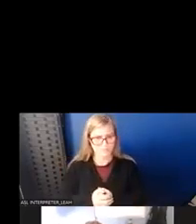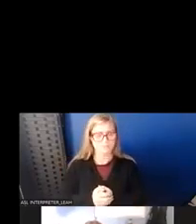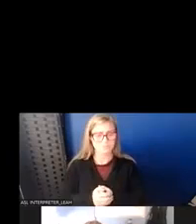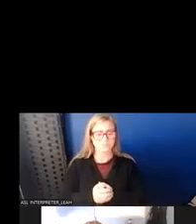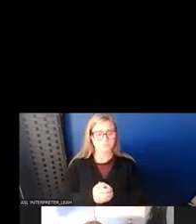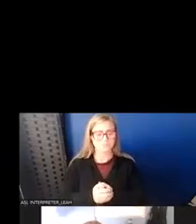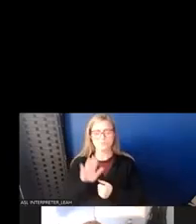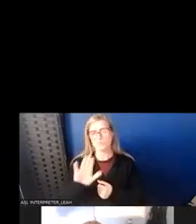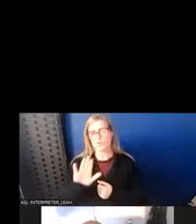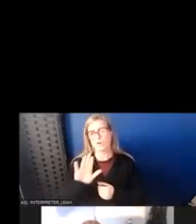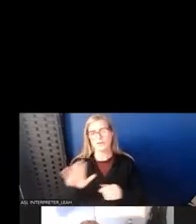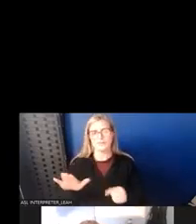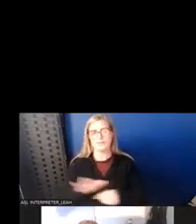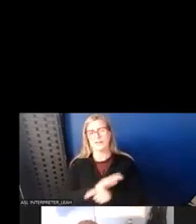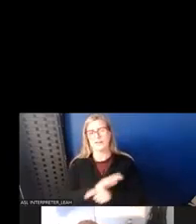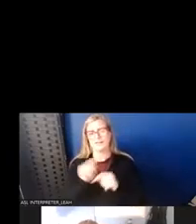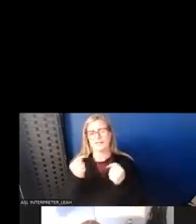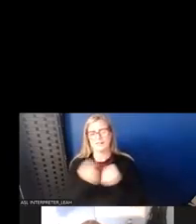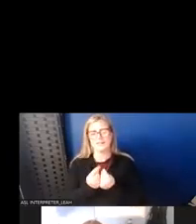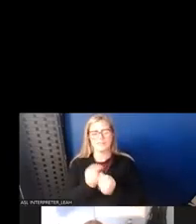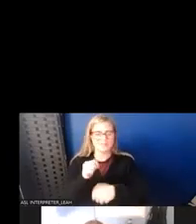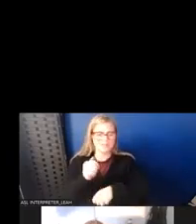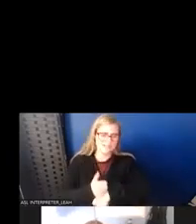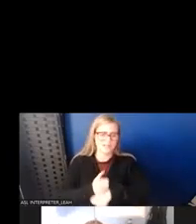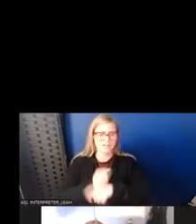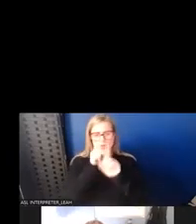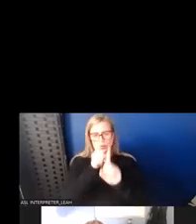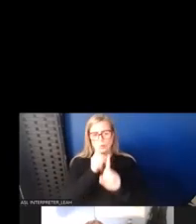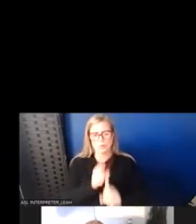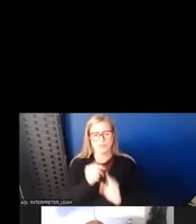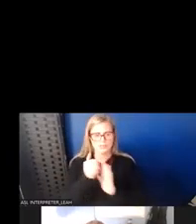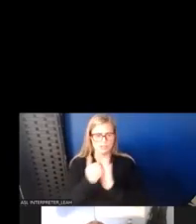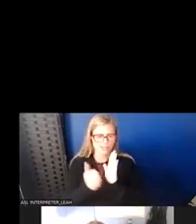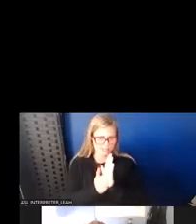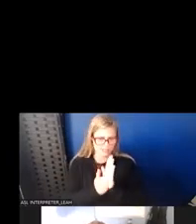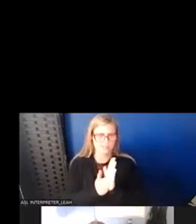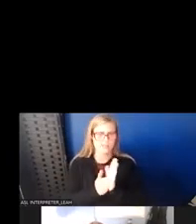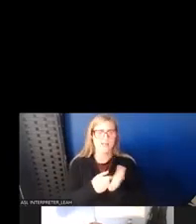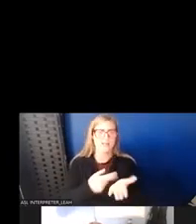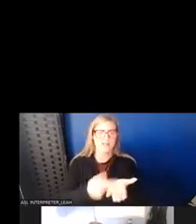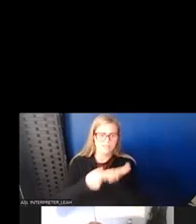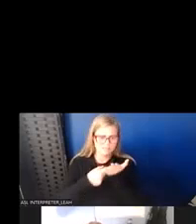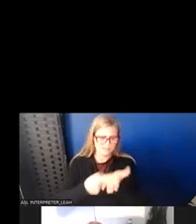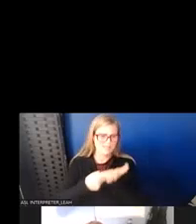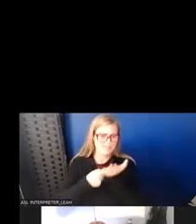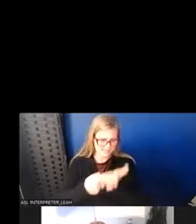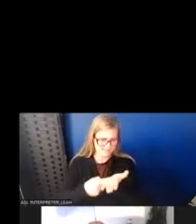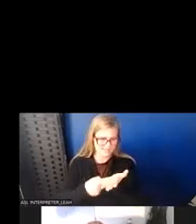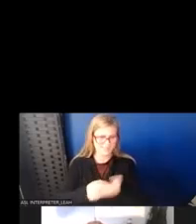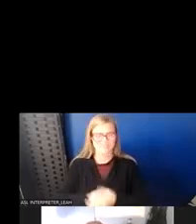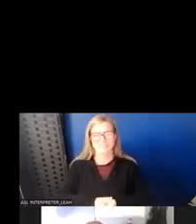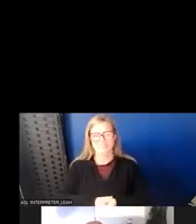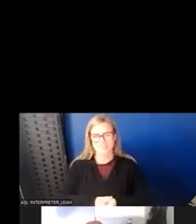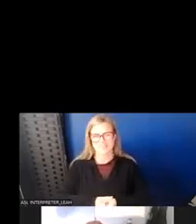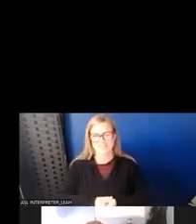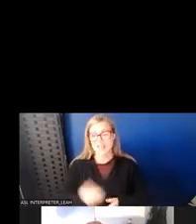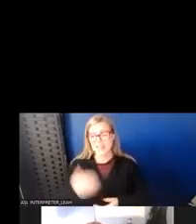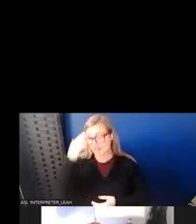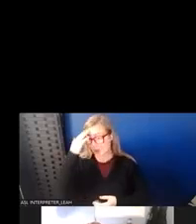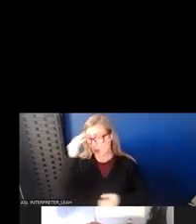team to set goals, agendas and facilitate. So I know we are all in many meetings together where